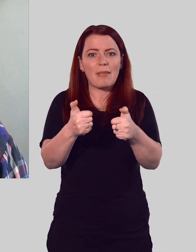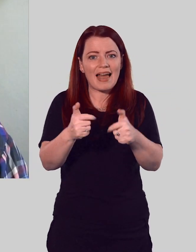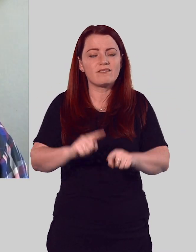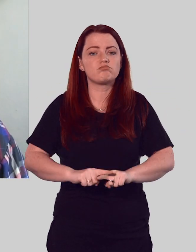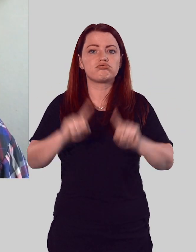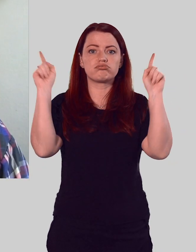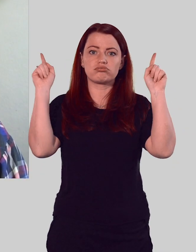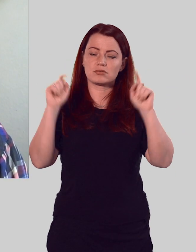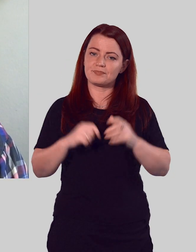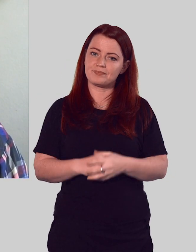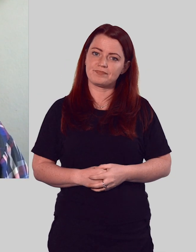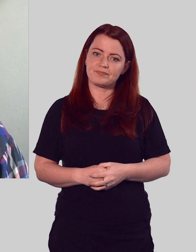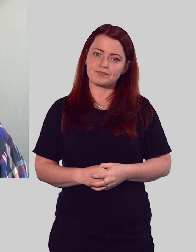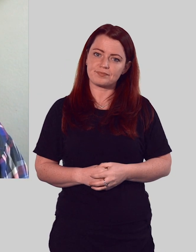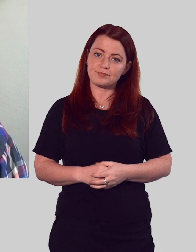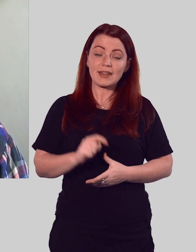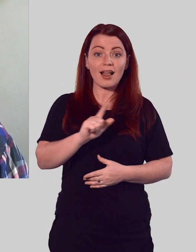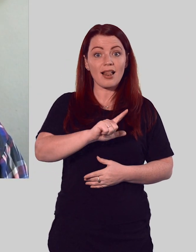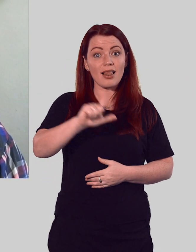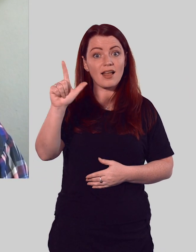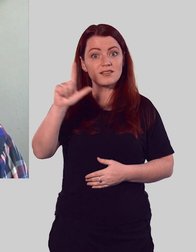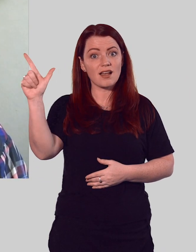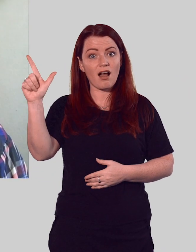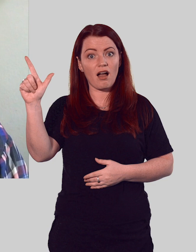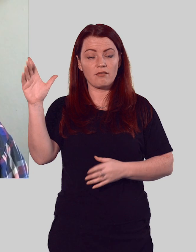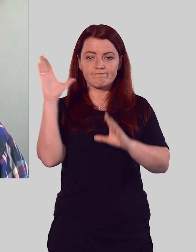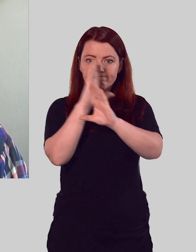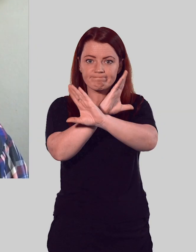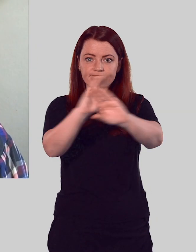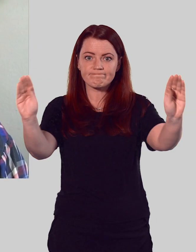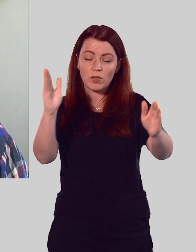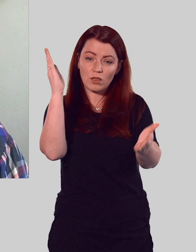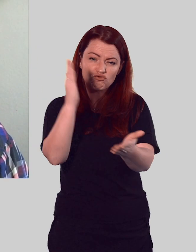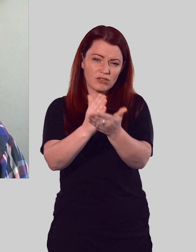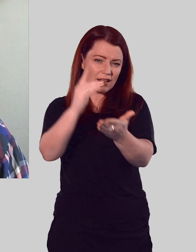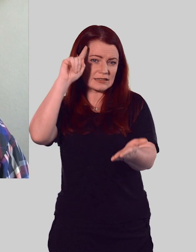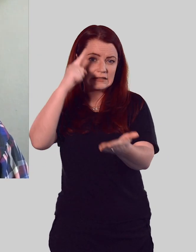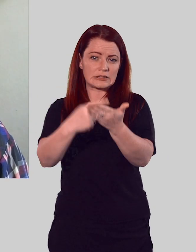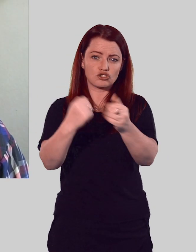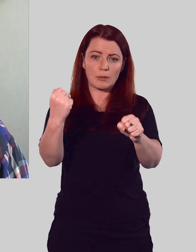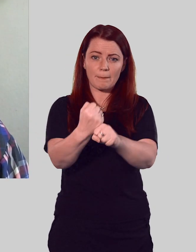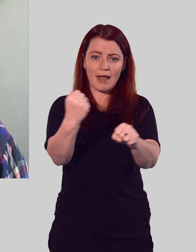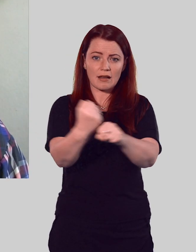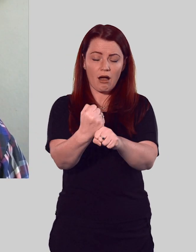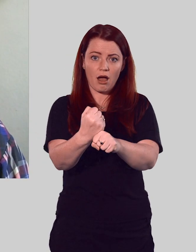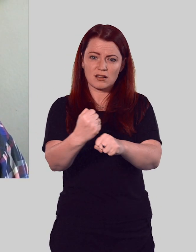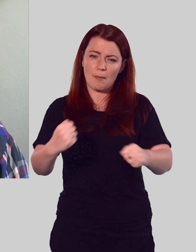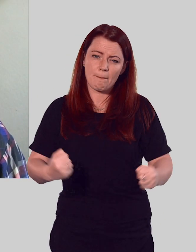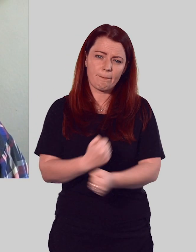Later you're told that the real decision makers, the real power brokers, the one who you adjust the delegates for,